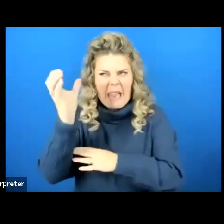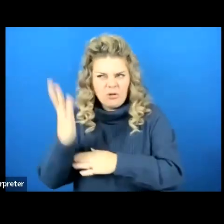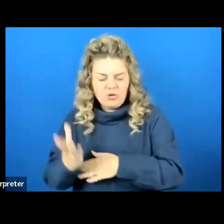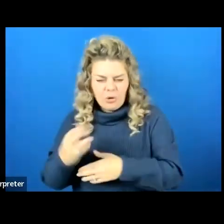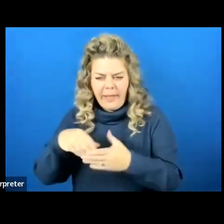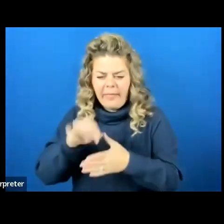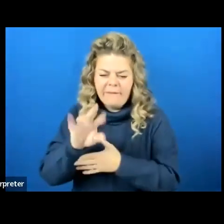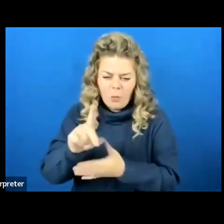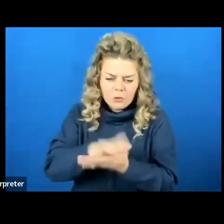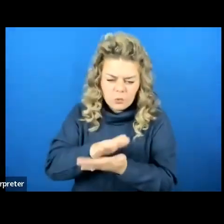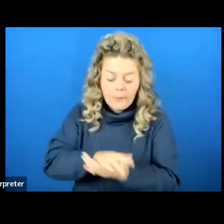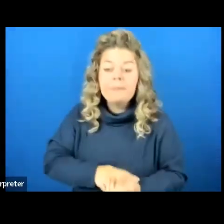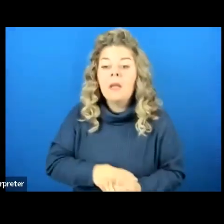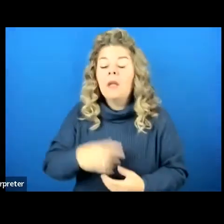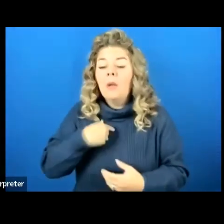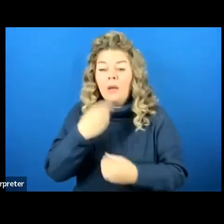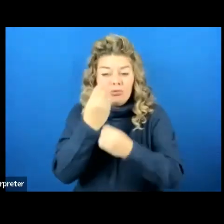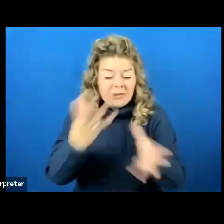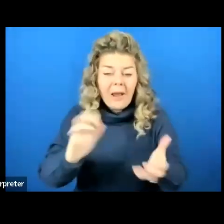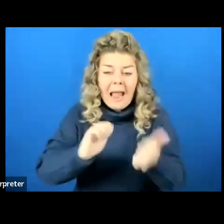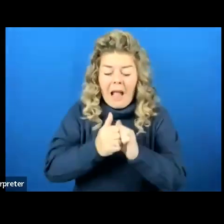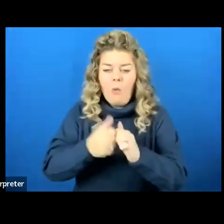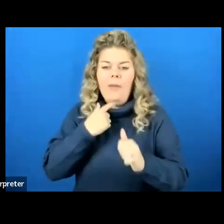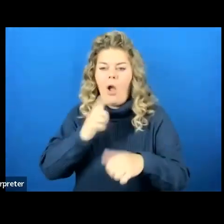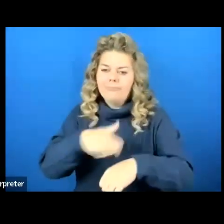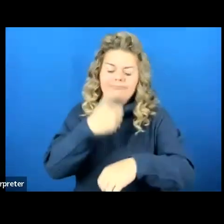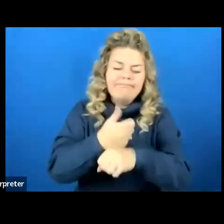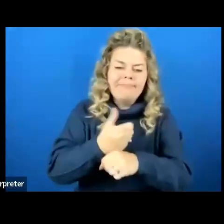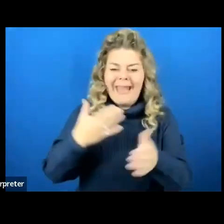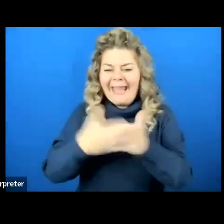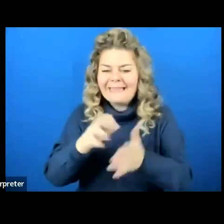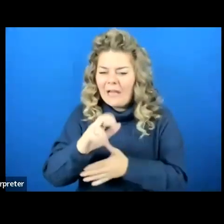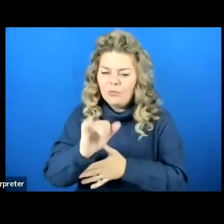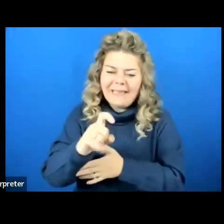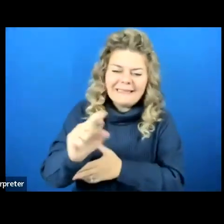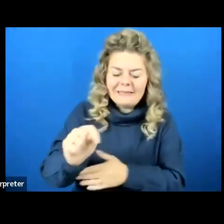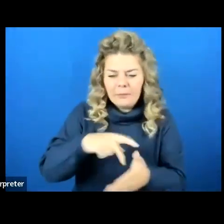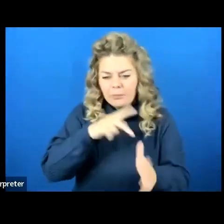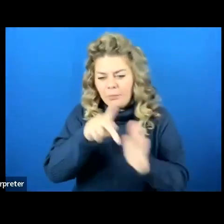how we are integrating anti-racist principles into our teaching and learning efforts.